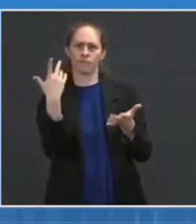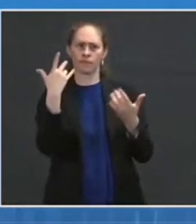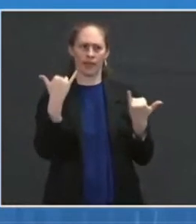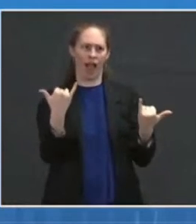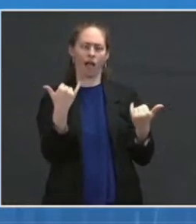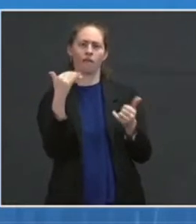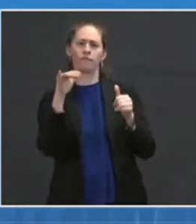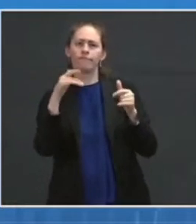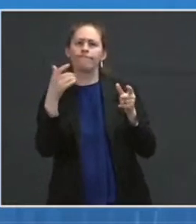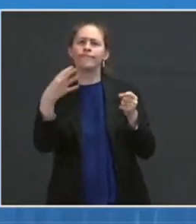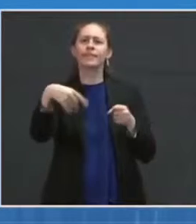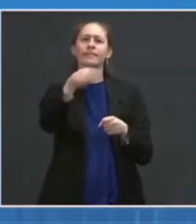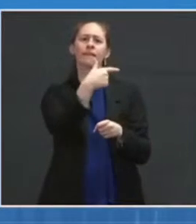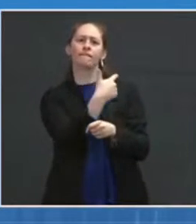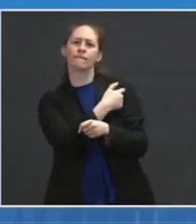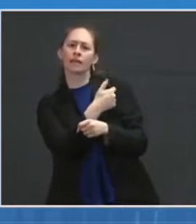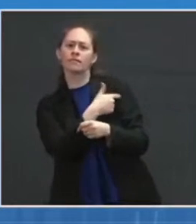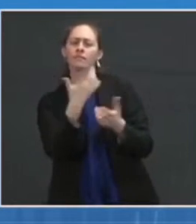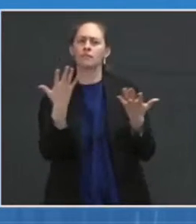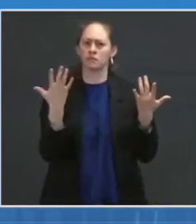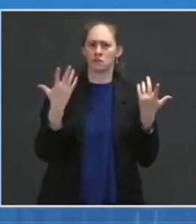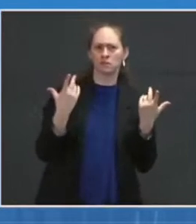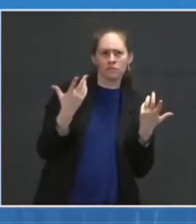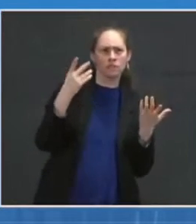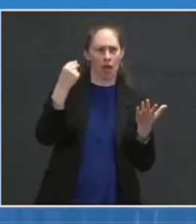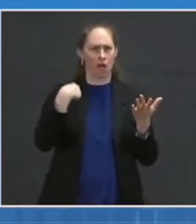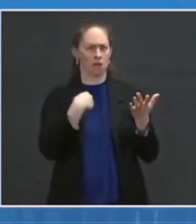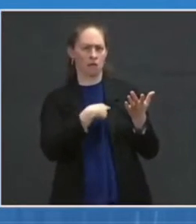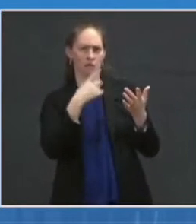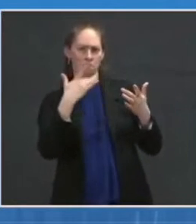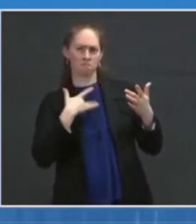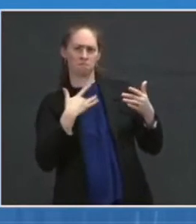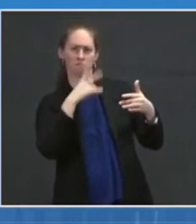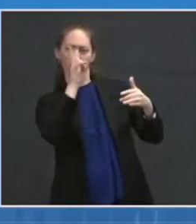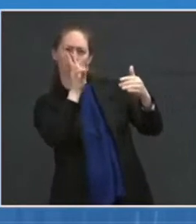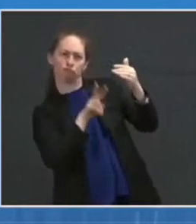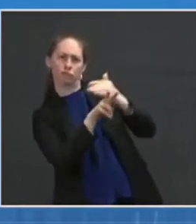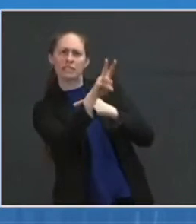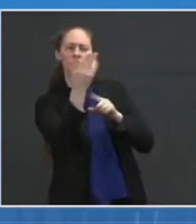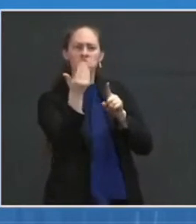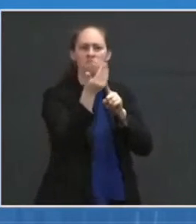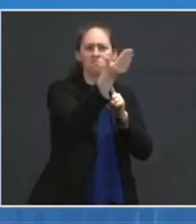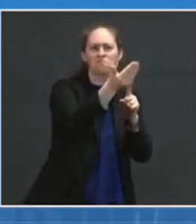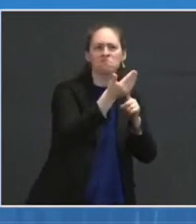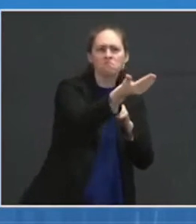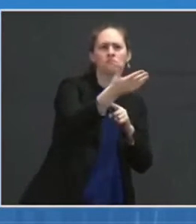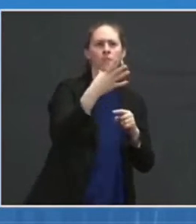BEING ASKED. IF YOU LOOK AT THE EXISTING TRIALS, THOSE THAT HAVE ALREADY